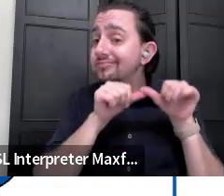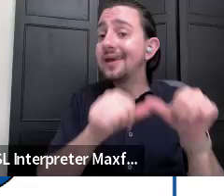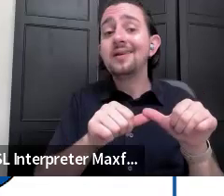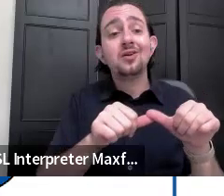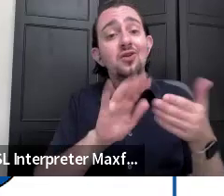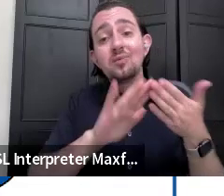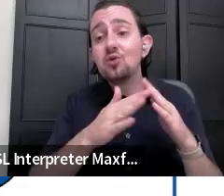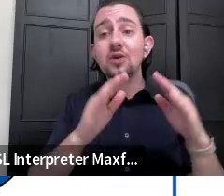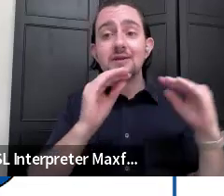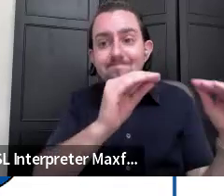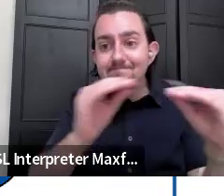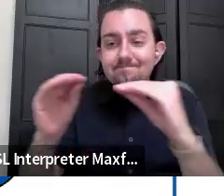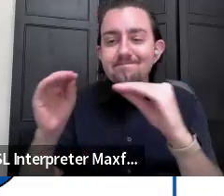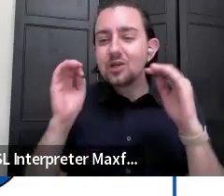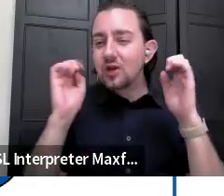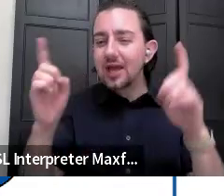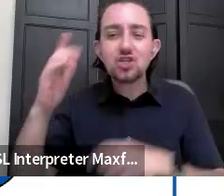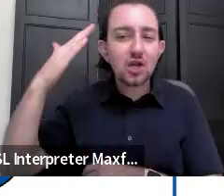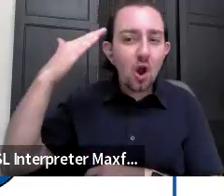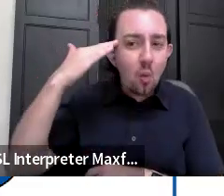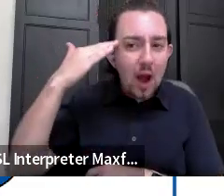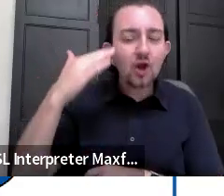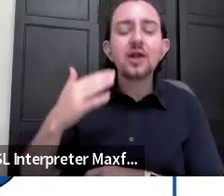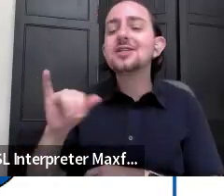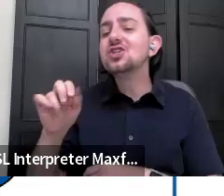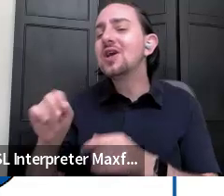And that can be in all of the different forms she talked about, education,